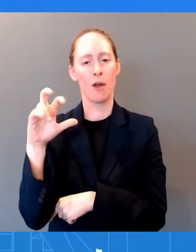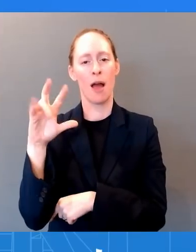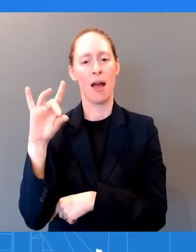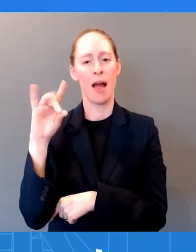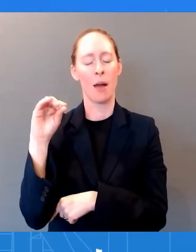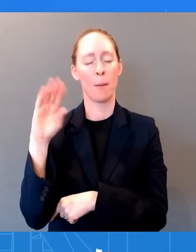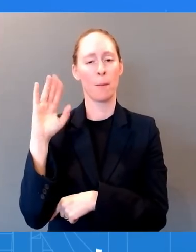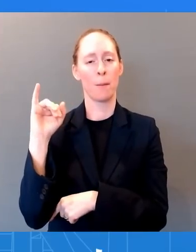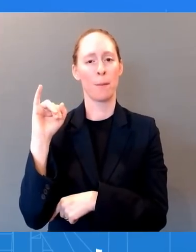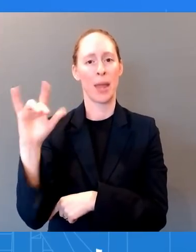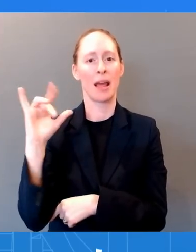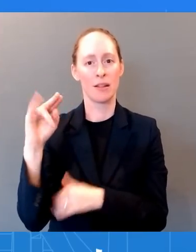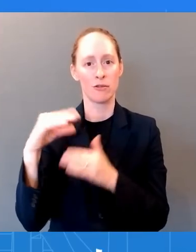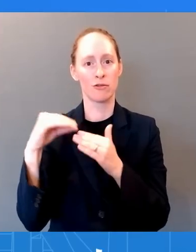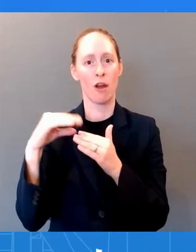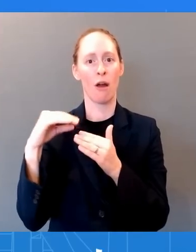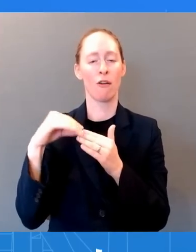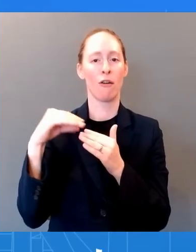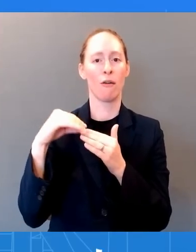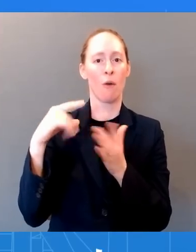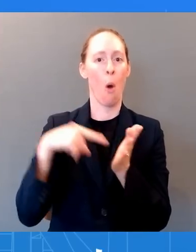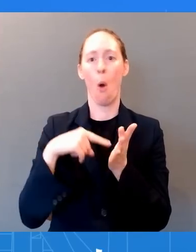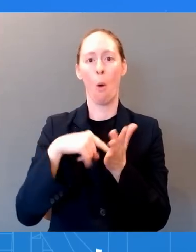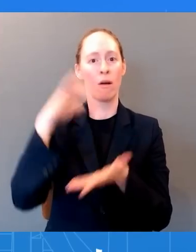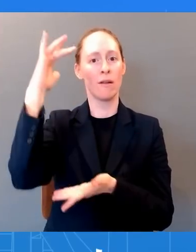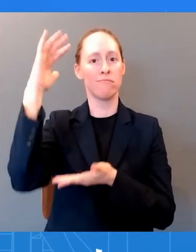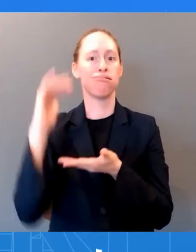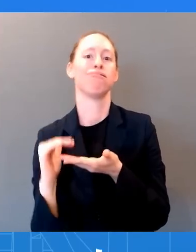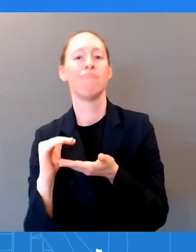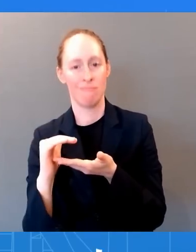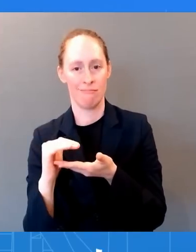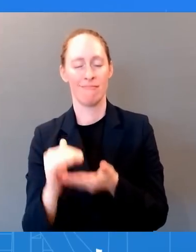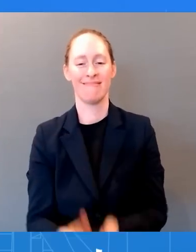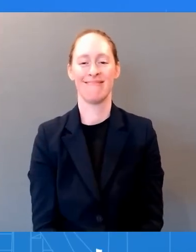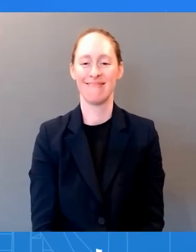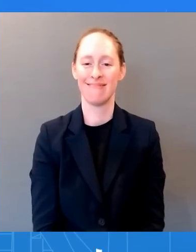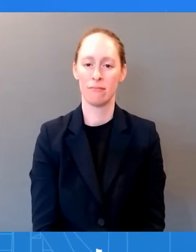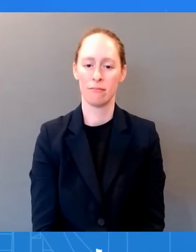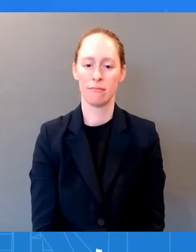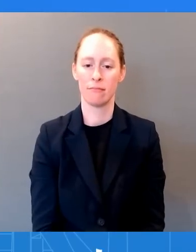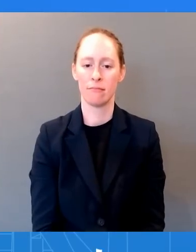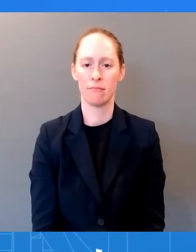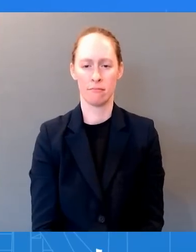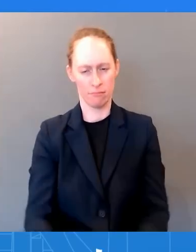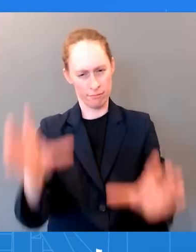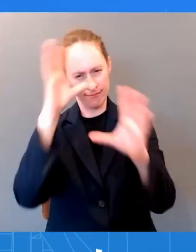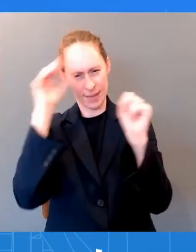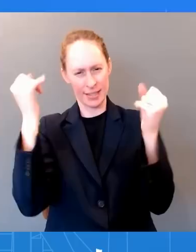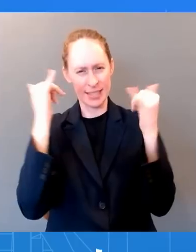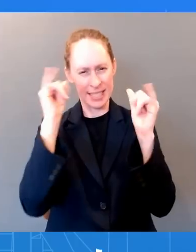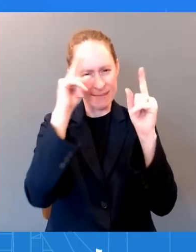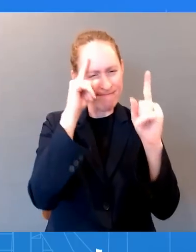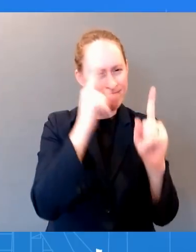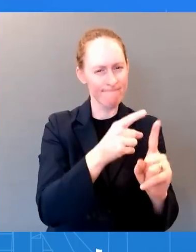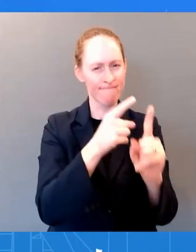It's important for the President, but he's going to continue to do the work. But we want to say -- a couple of things that we wanted to share is,